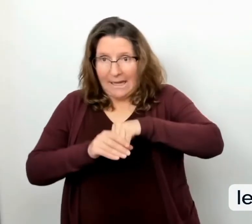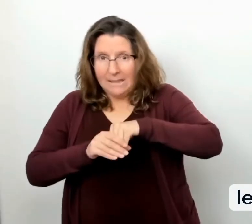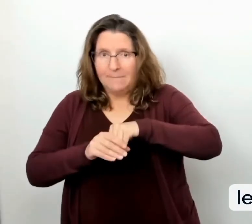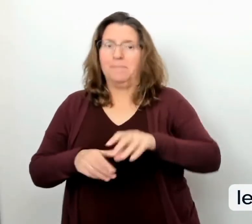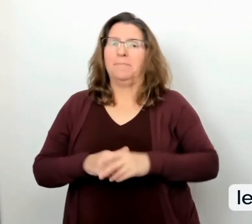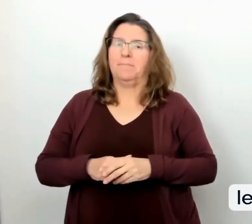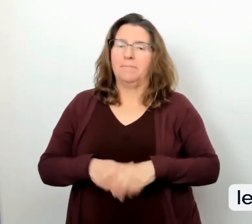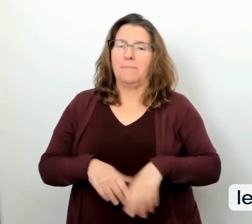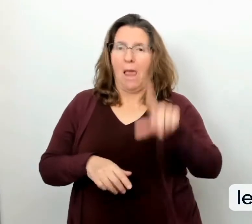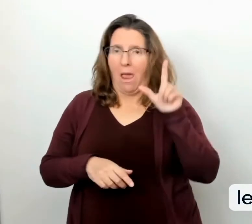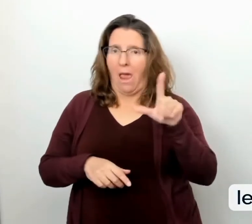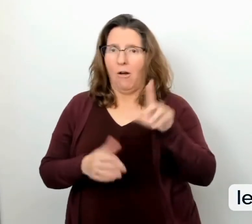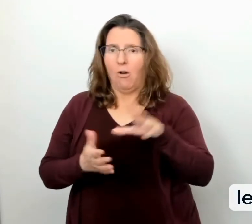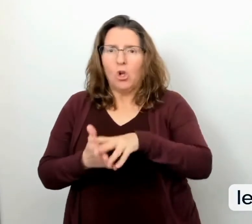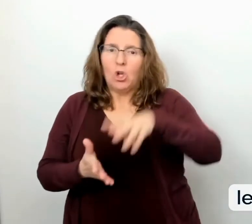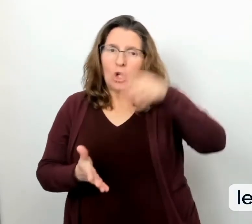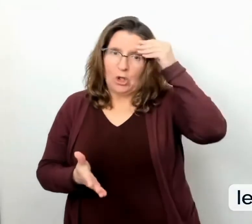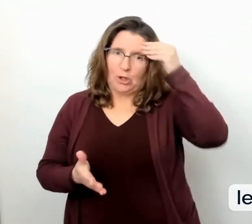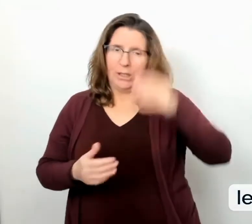L for 'learning'